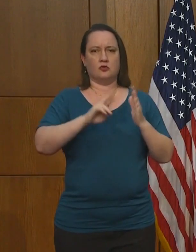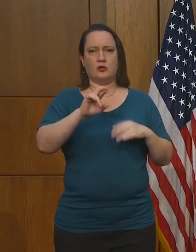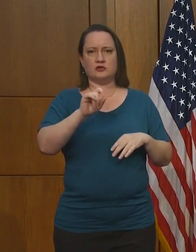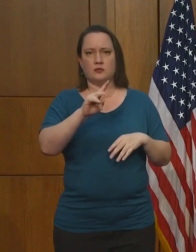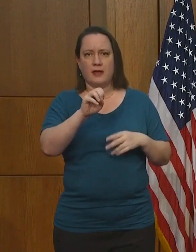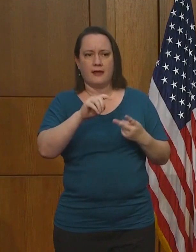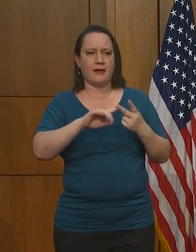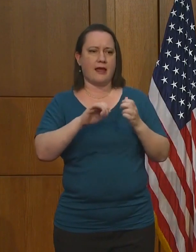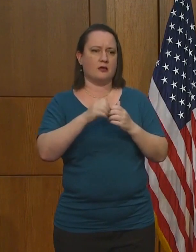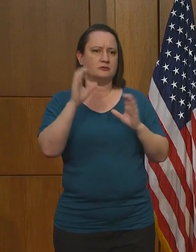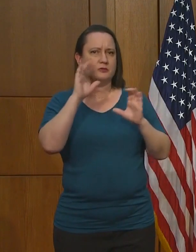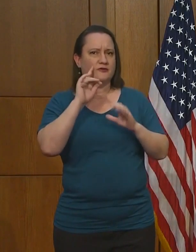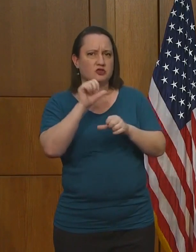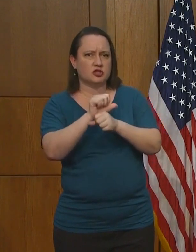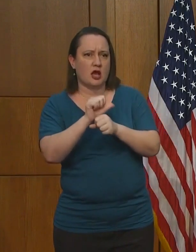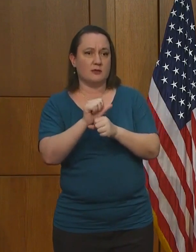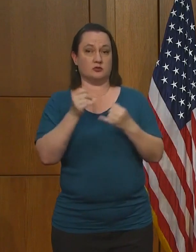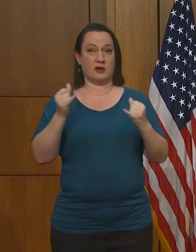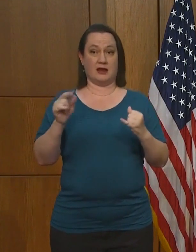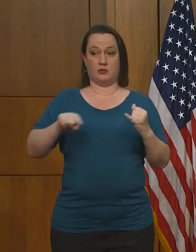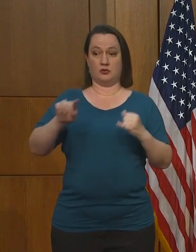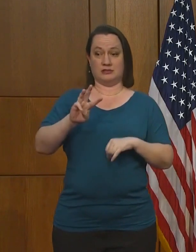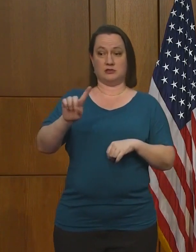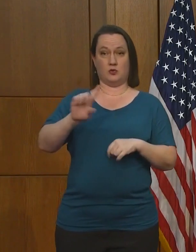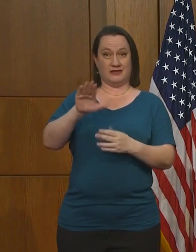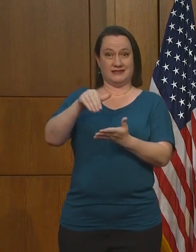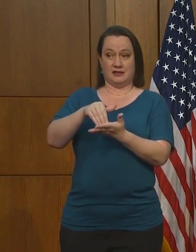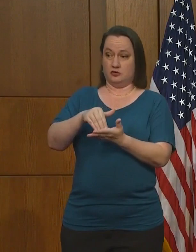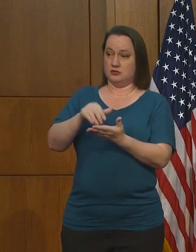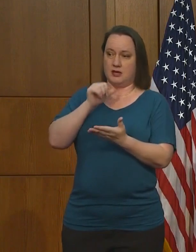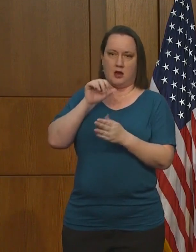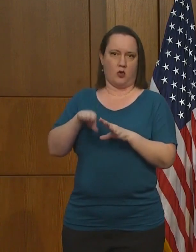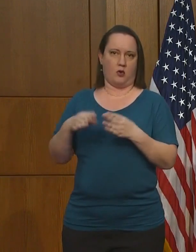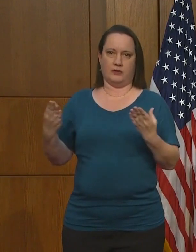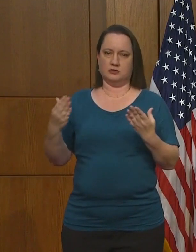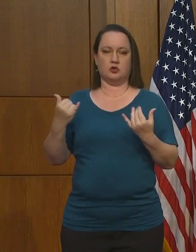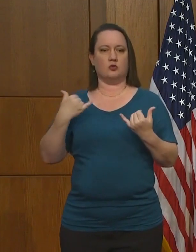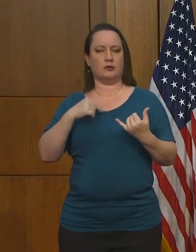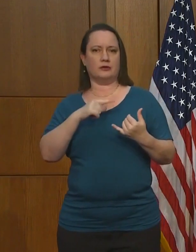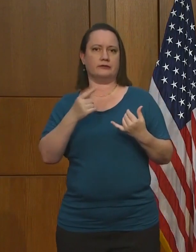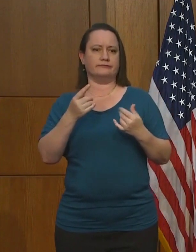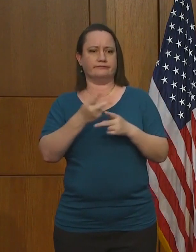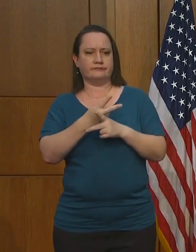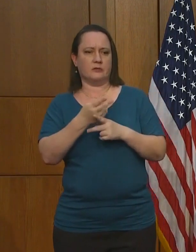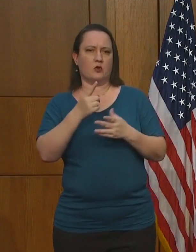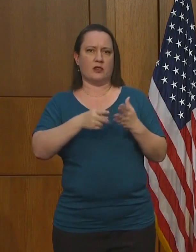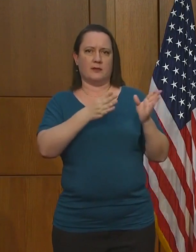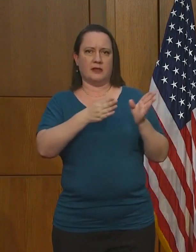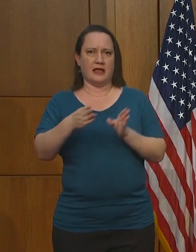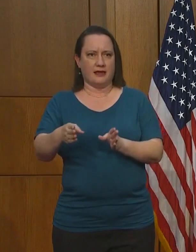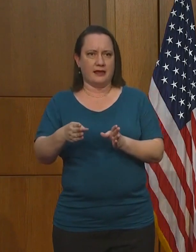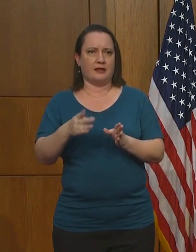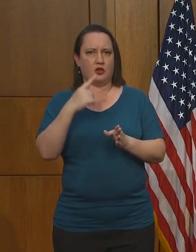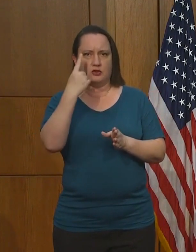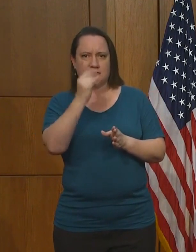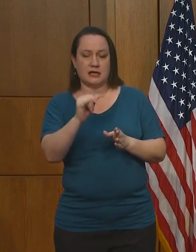RESUME BUILDING AS WELL AS HOW TO SEARCH FOR JOBS AS WELL ANSWER WITH THEIR CENTERS ARE NOT OPEN AND SO WE'RE WORKING